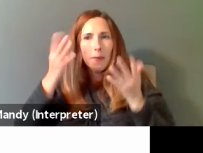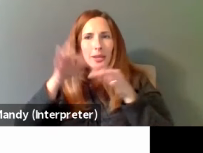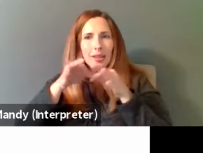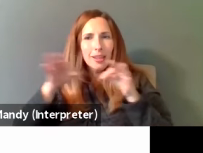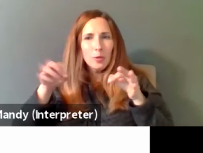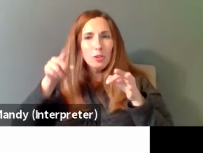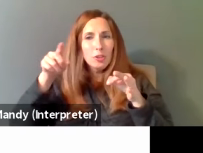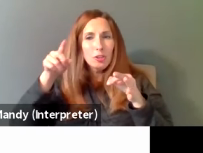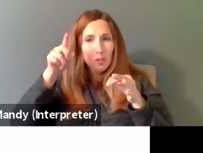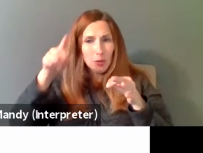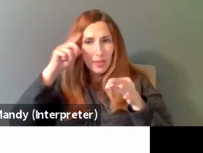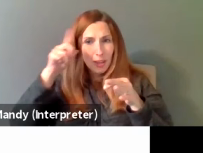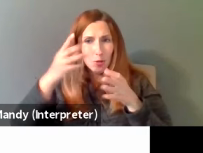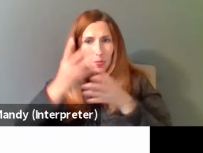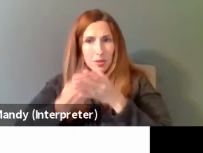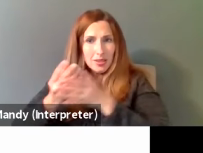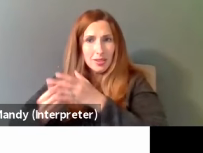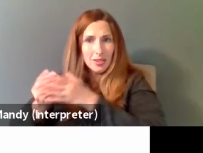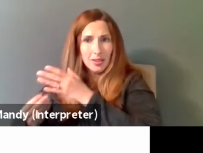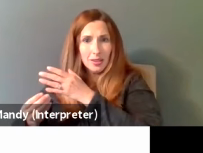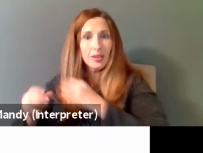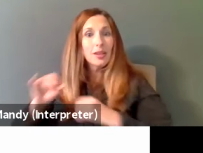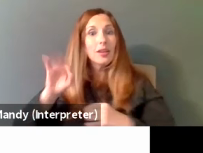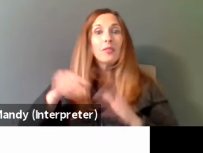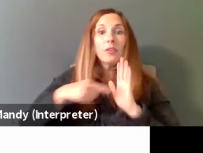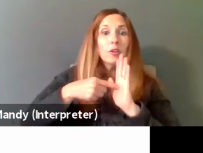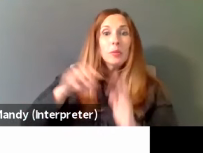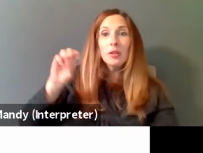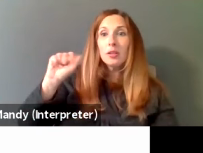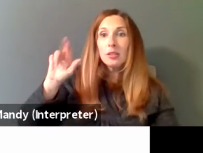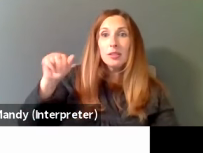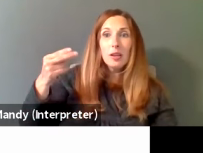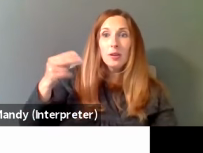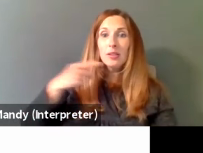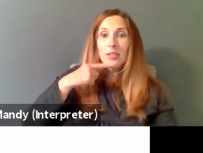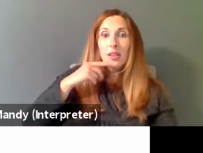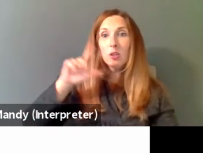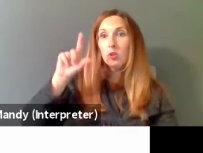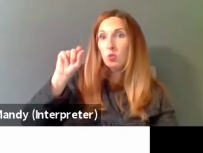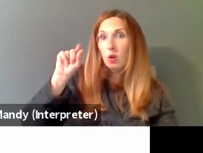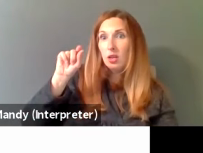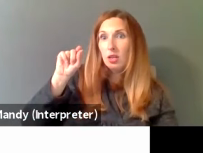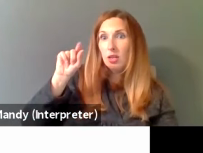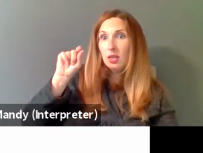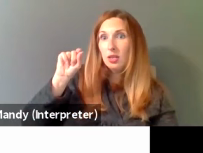You know, so if you, Sarah Wilson, had guessed 20 languages you're currently servicing